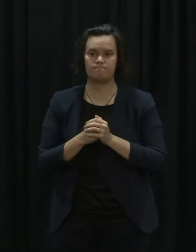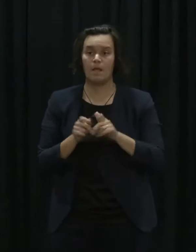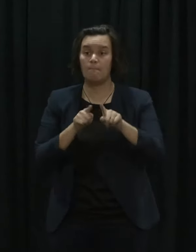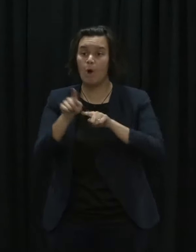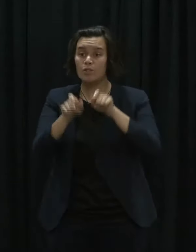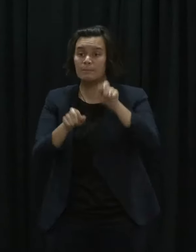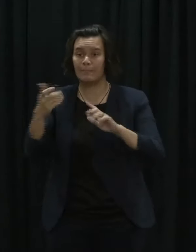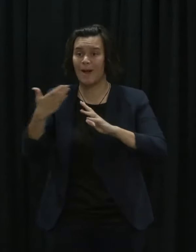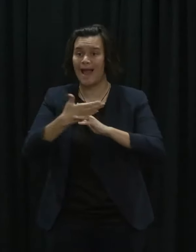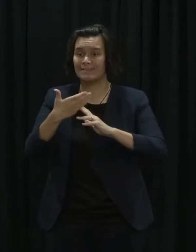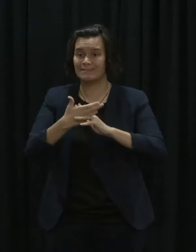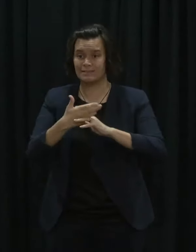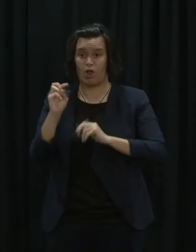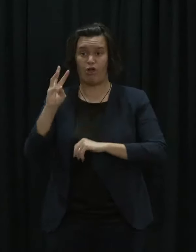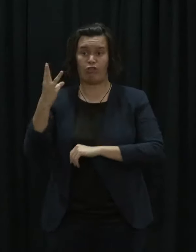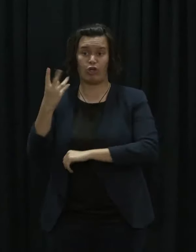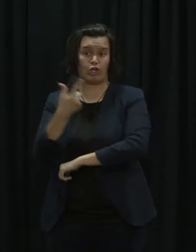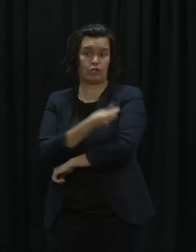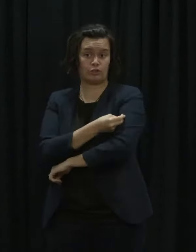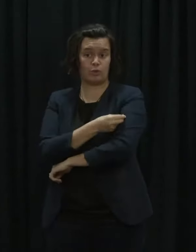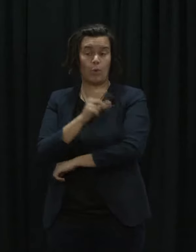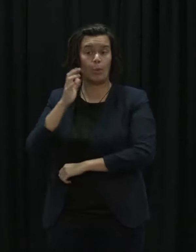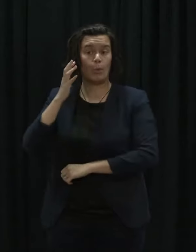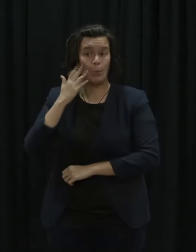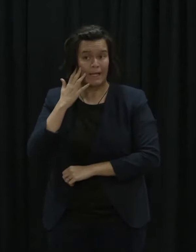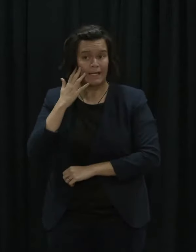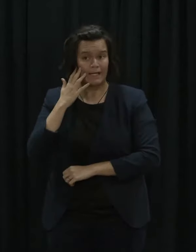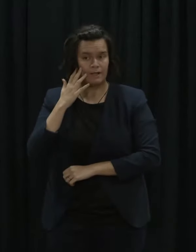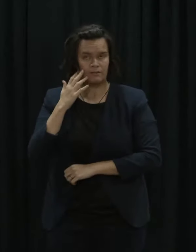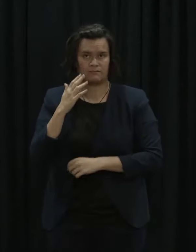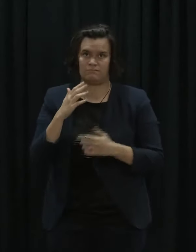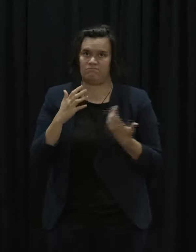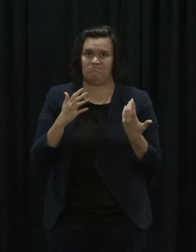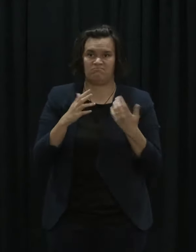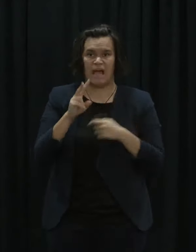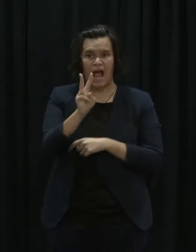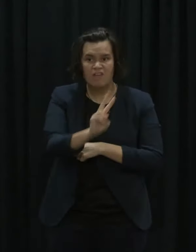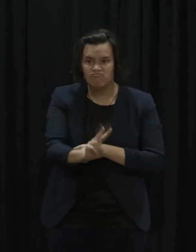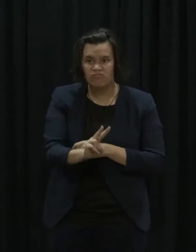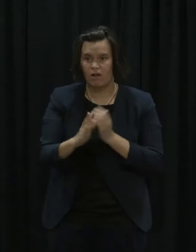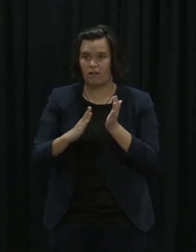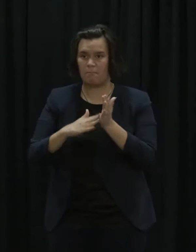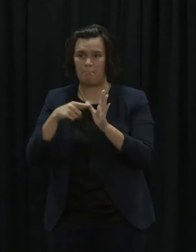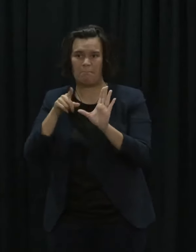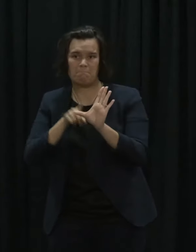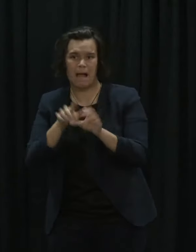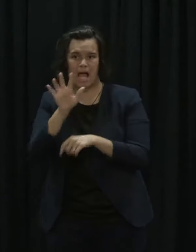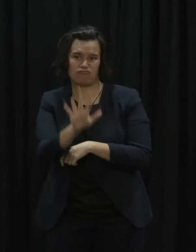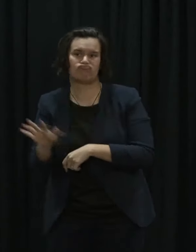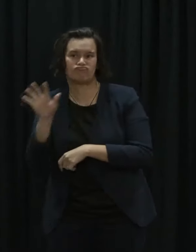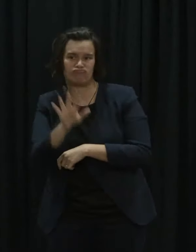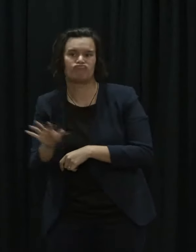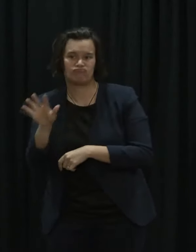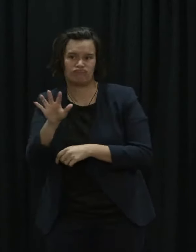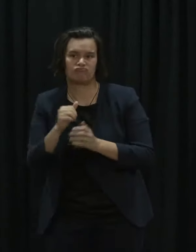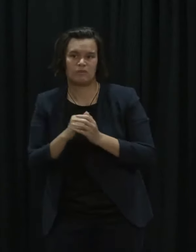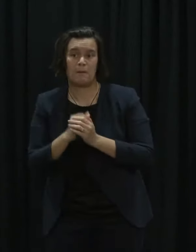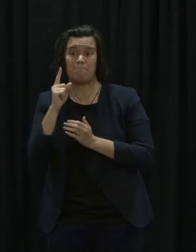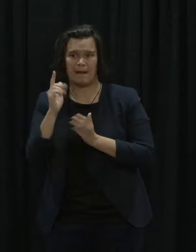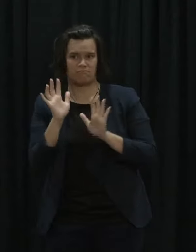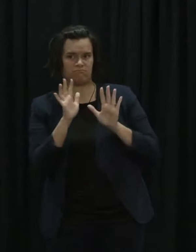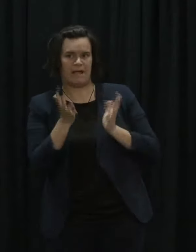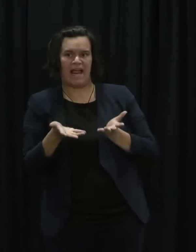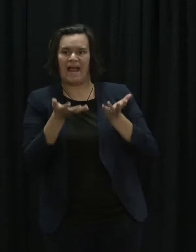or come up to their opportunity